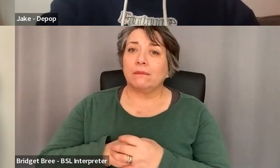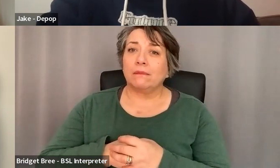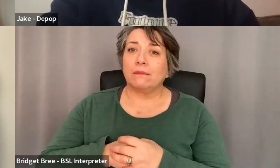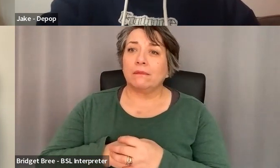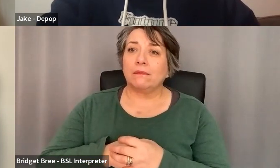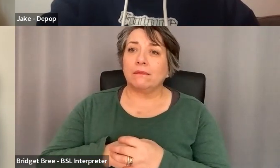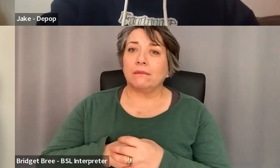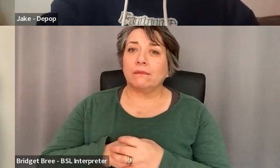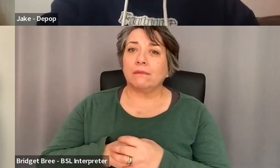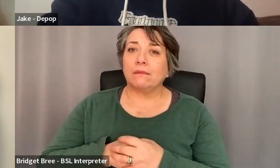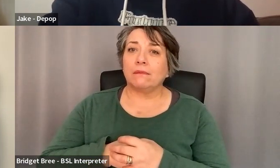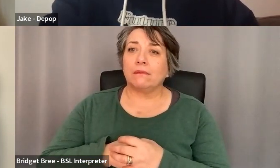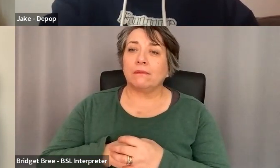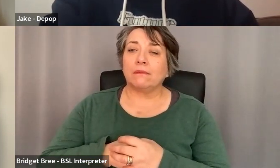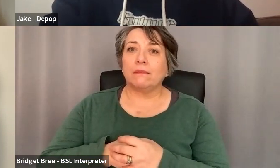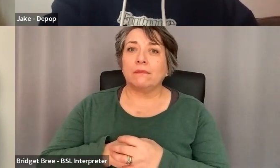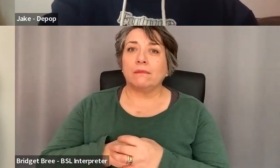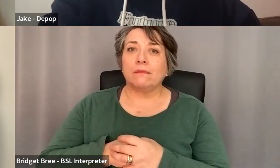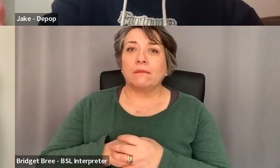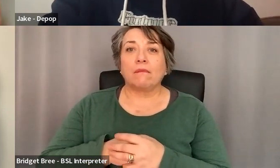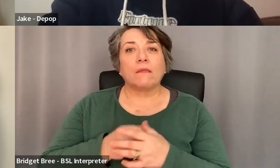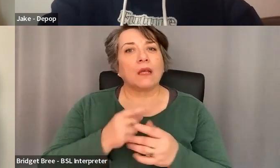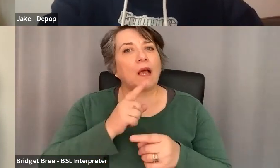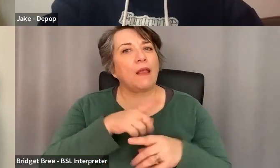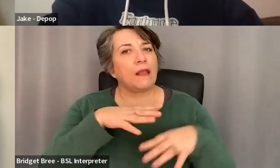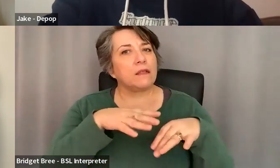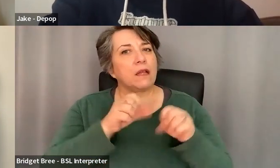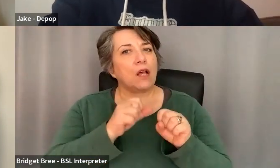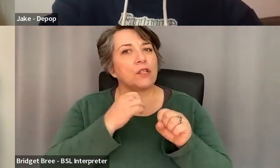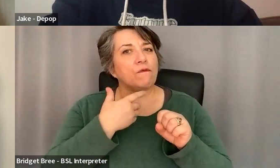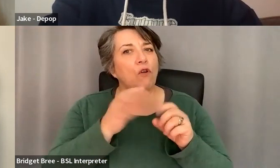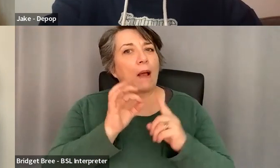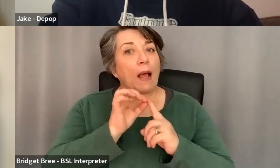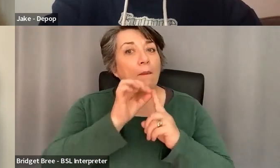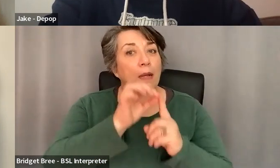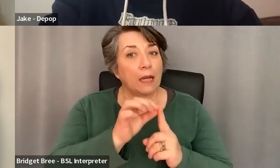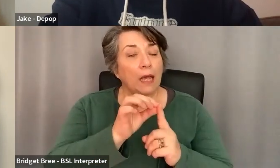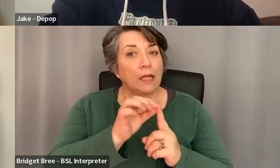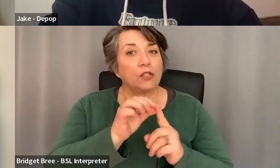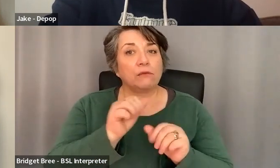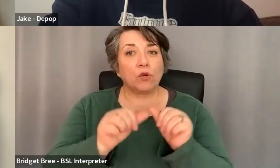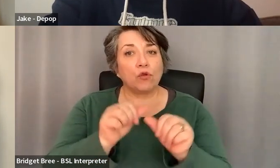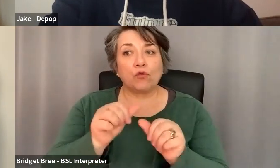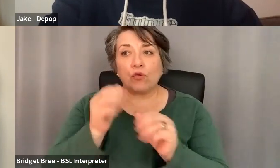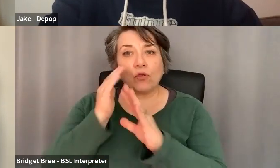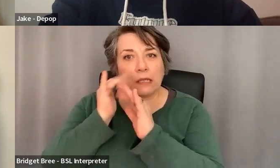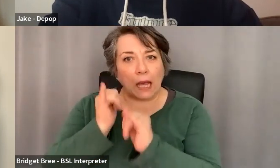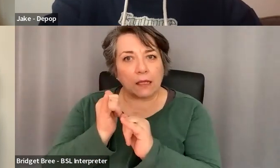And that's that's all the way through from that application, through that testing. And the interview, and all that you know anything that you know.